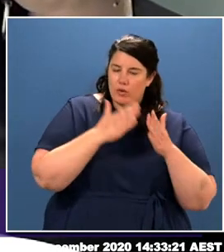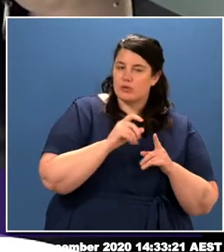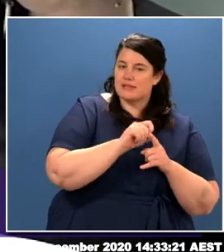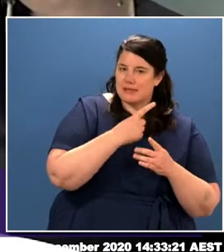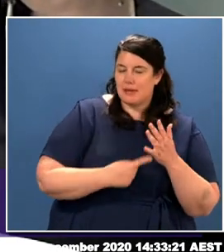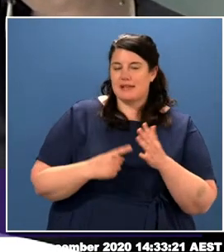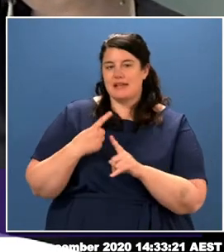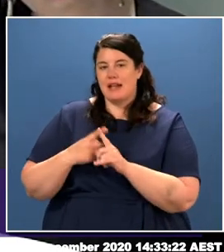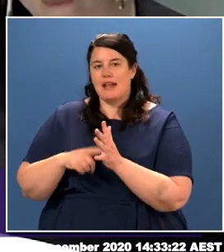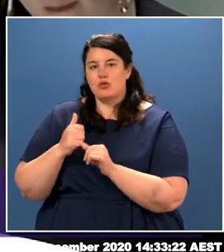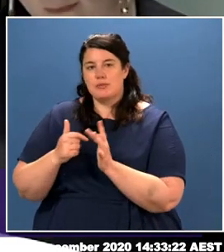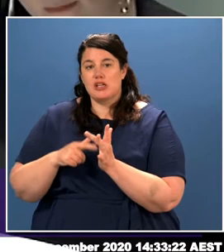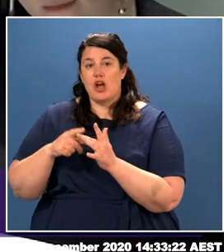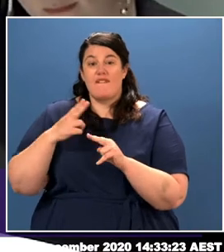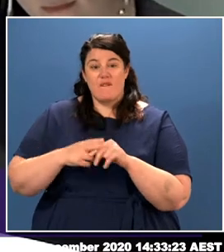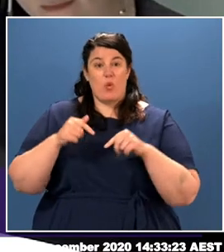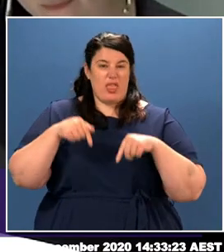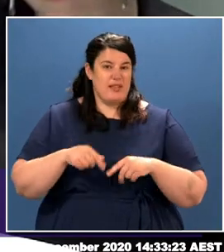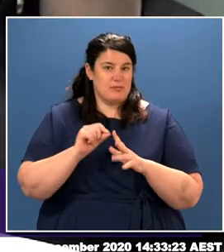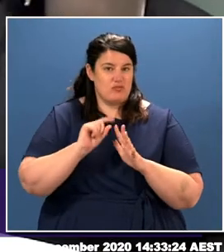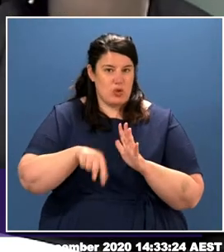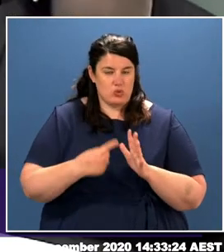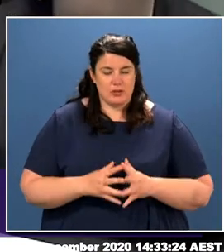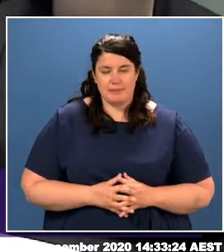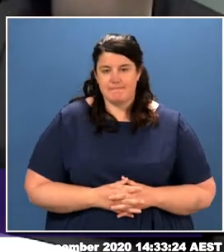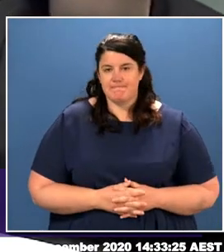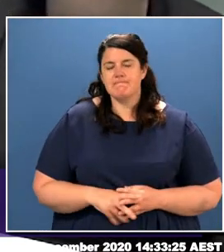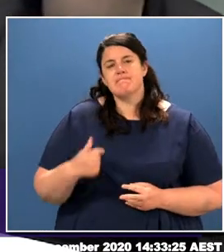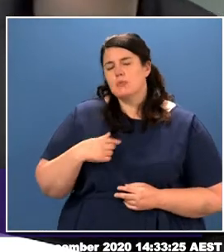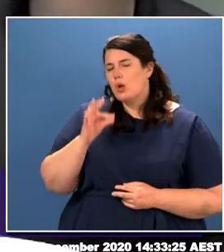Ms Morgan, just in regards to the development of the toolkit, I understand